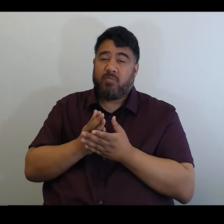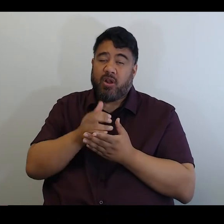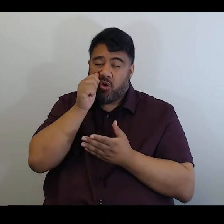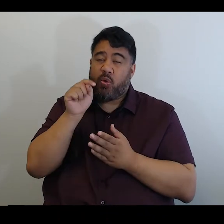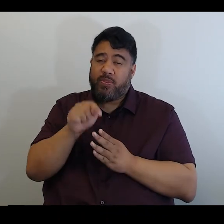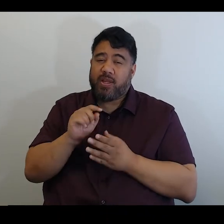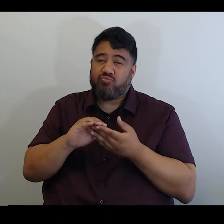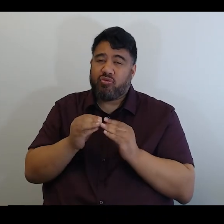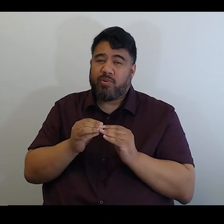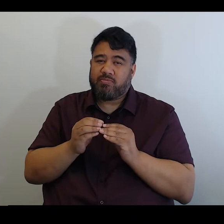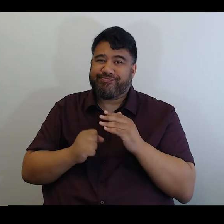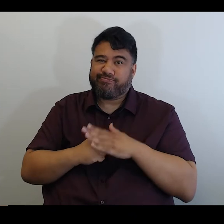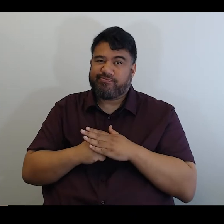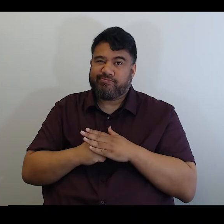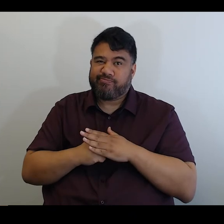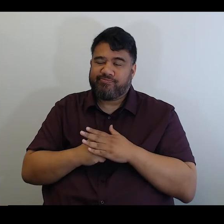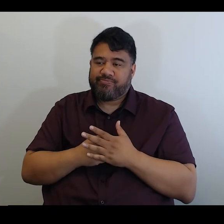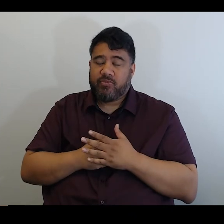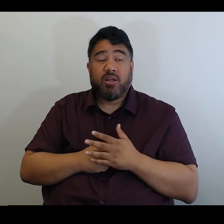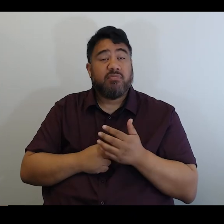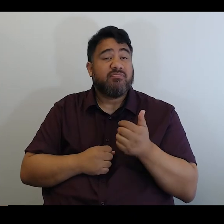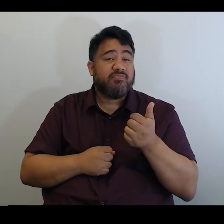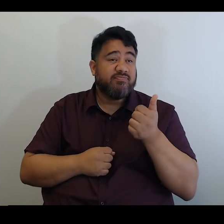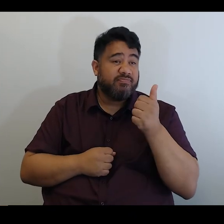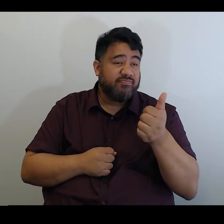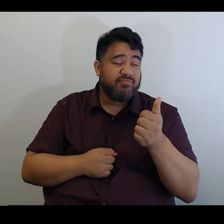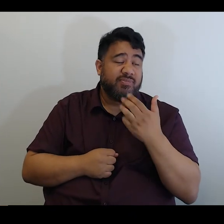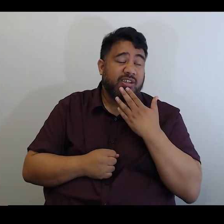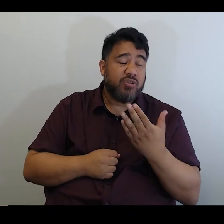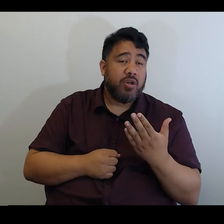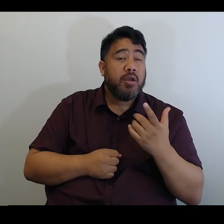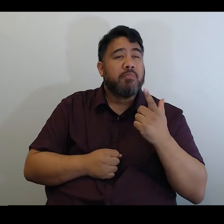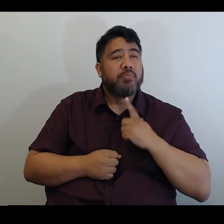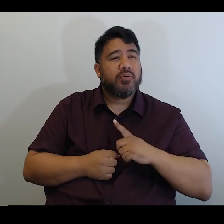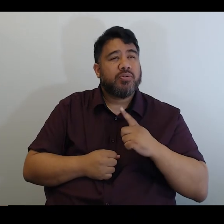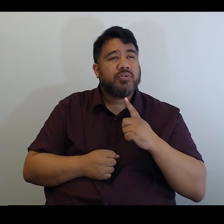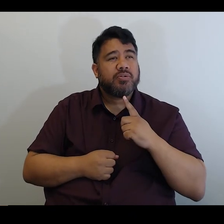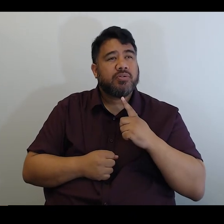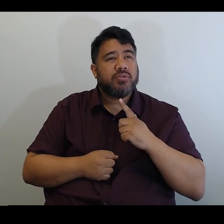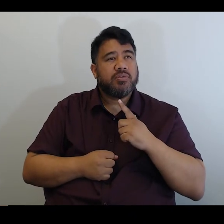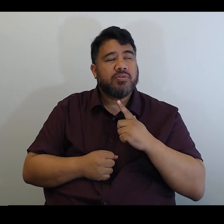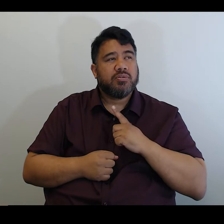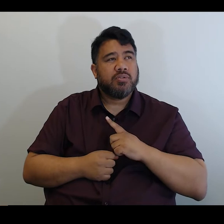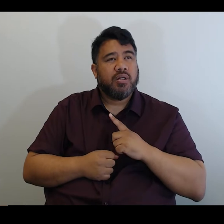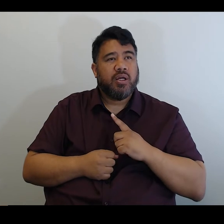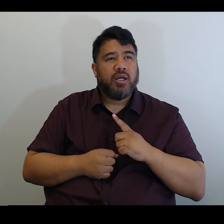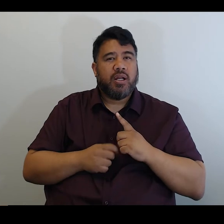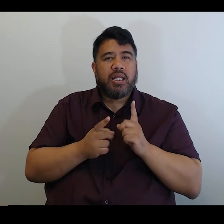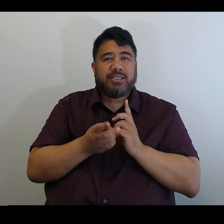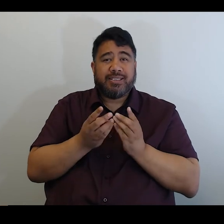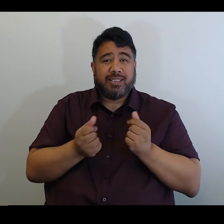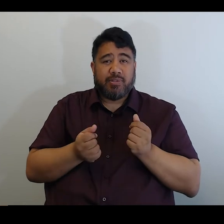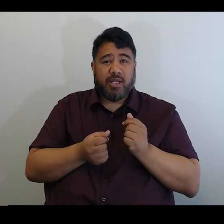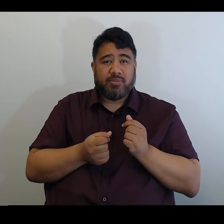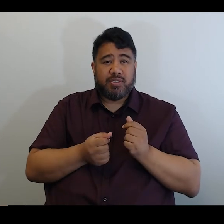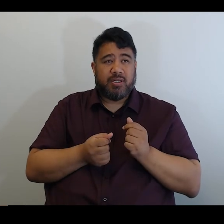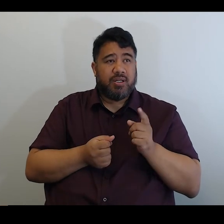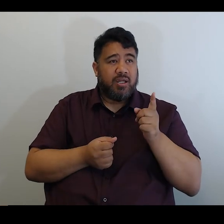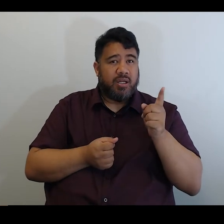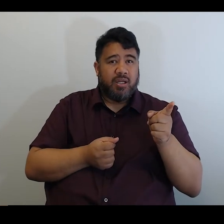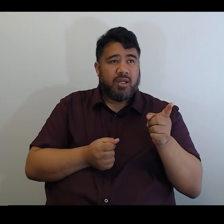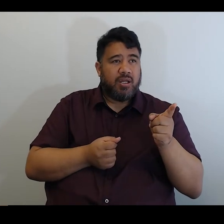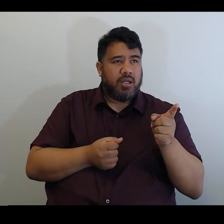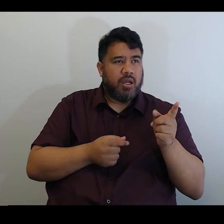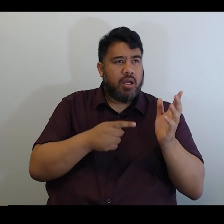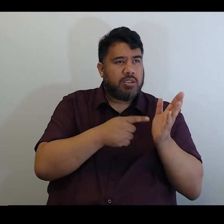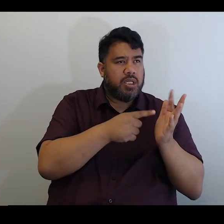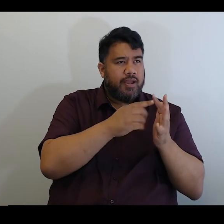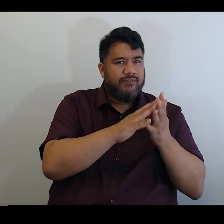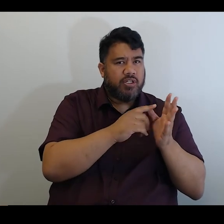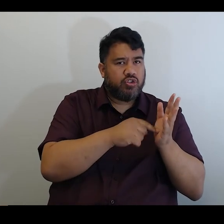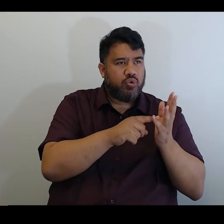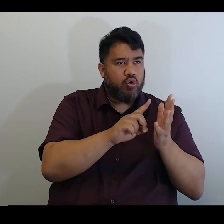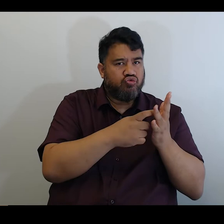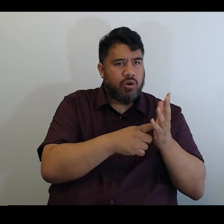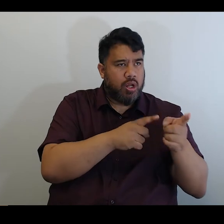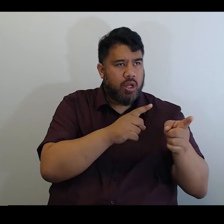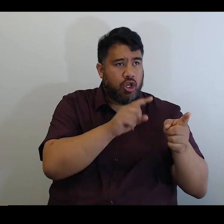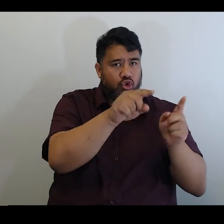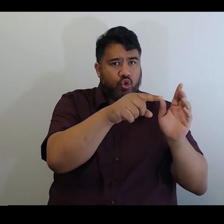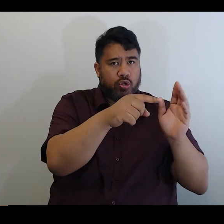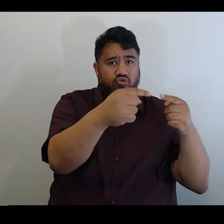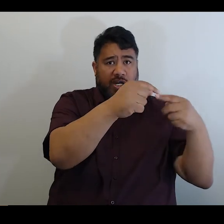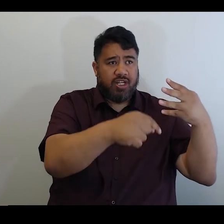Yeah no I appreciate that because, also we have the issue of, you don't put under, like, now it's Te Whatu Ora and don't fit under Whaikaha.